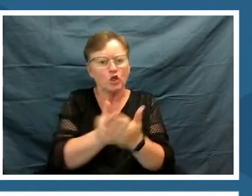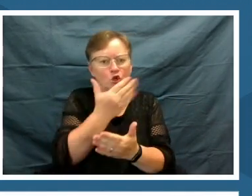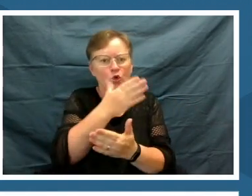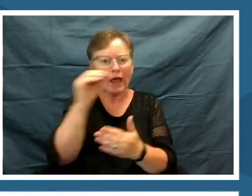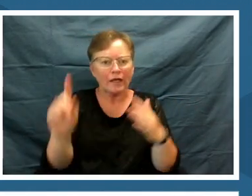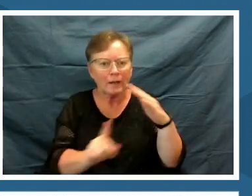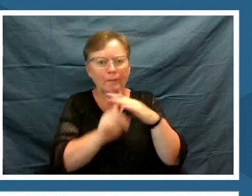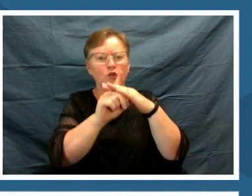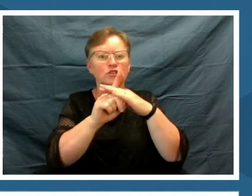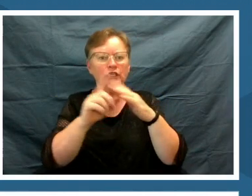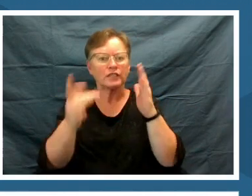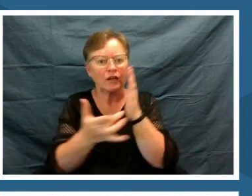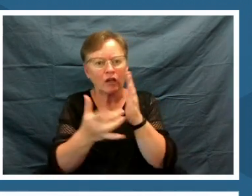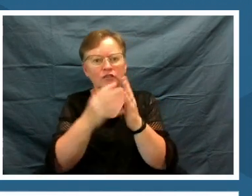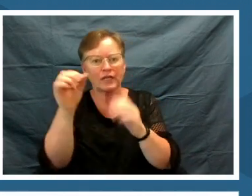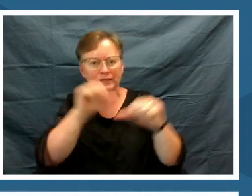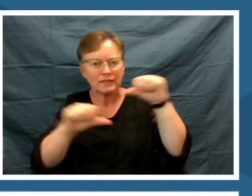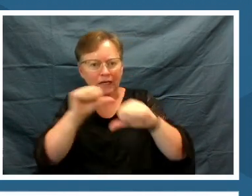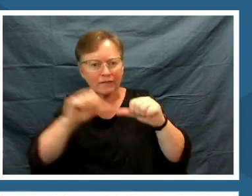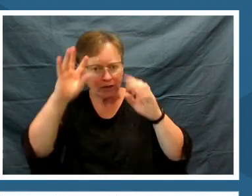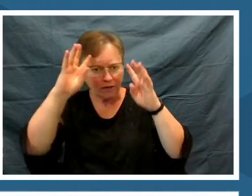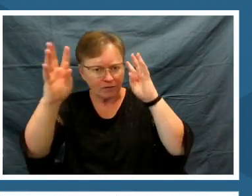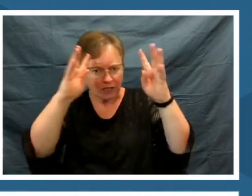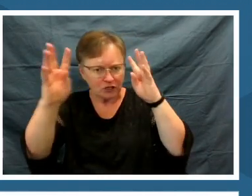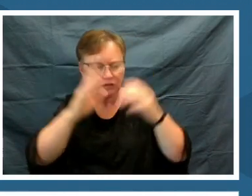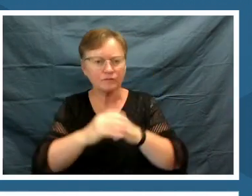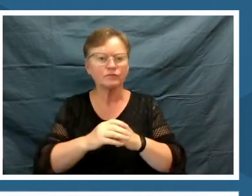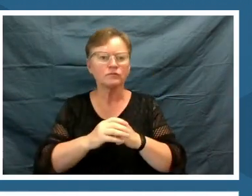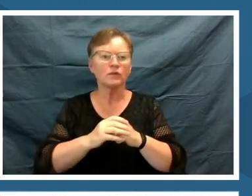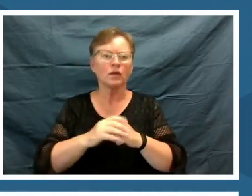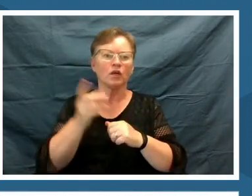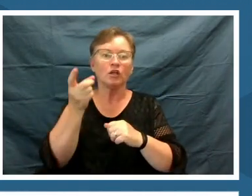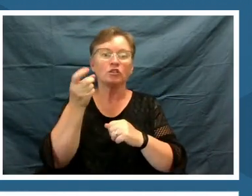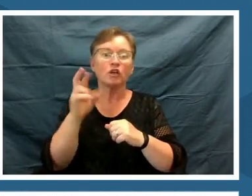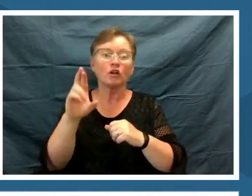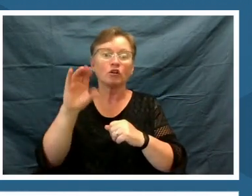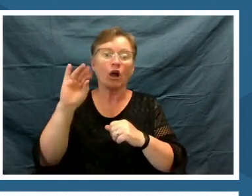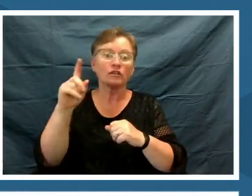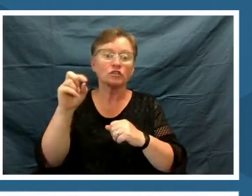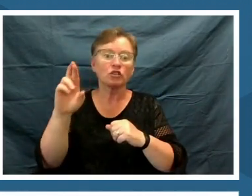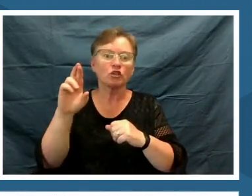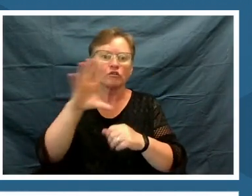dr eisler brings her expertise as an